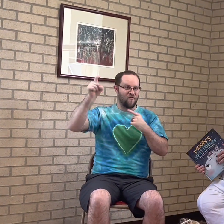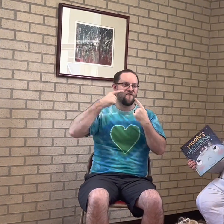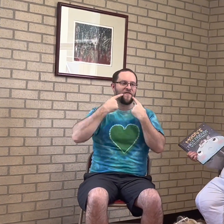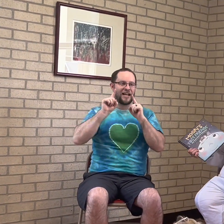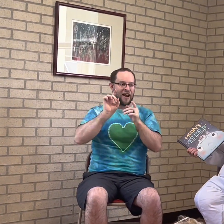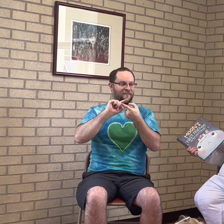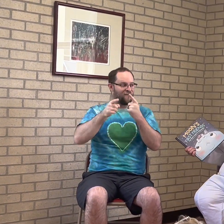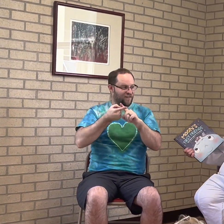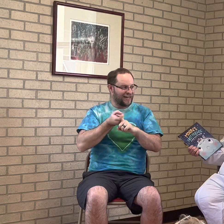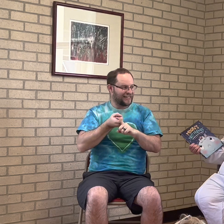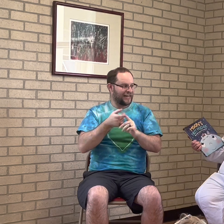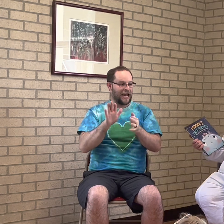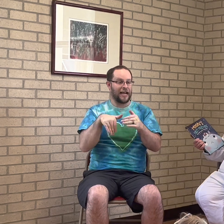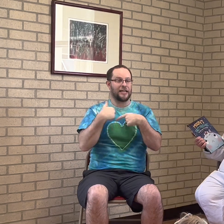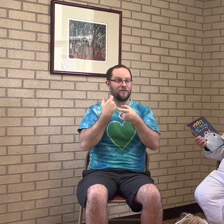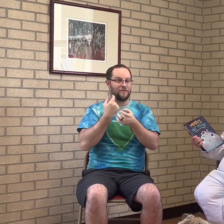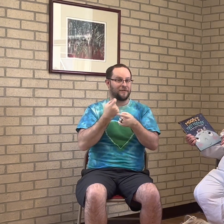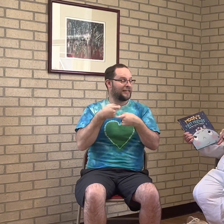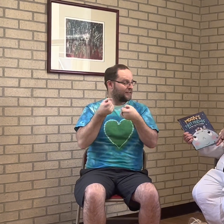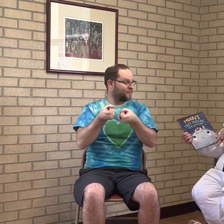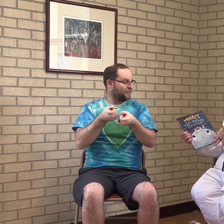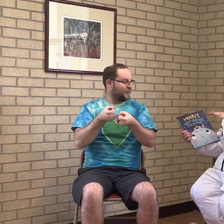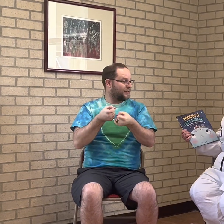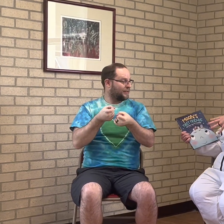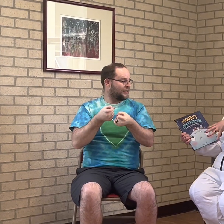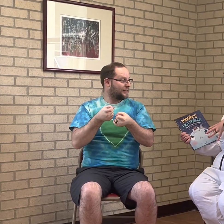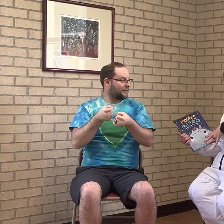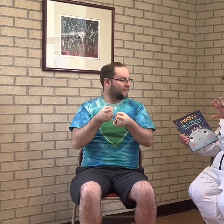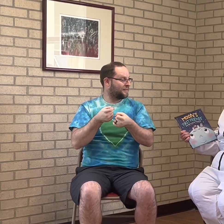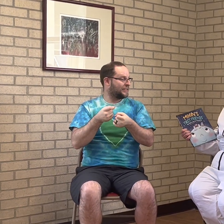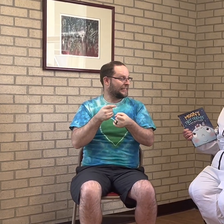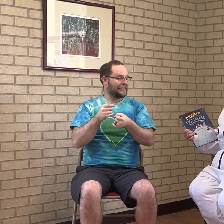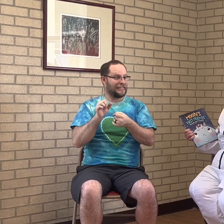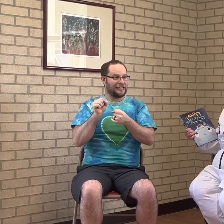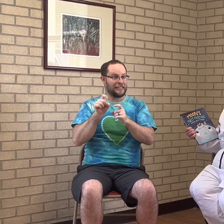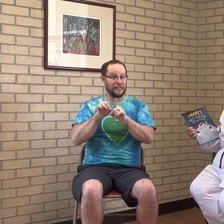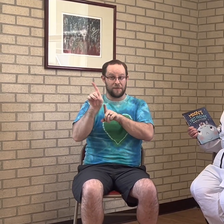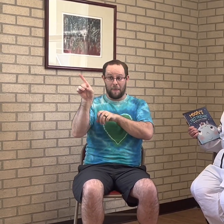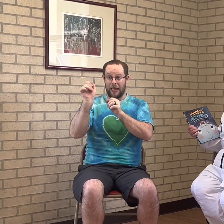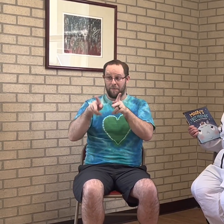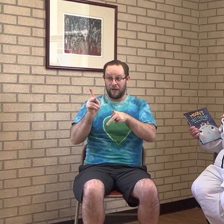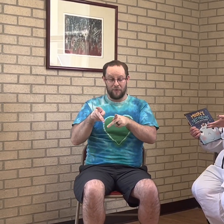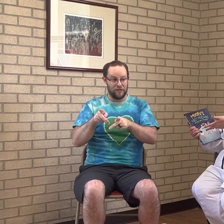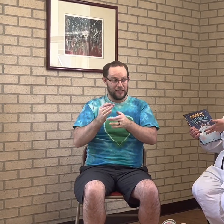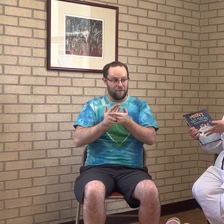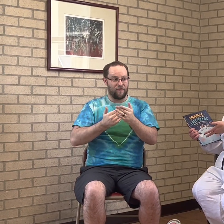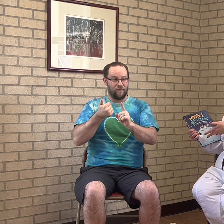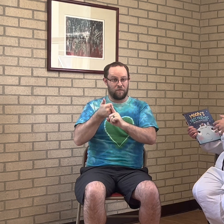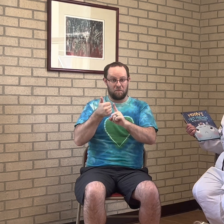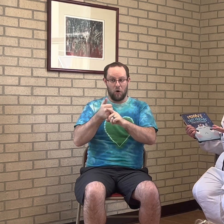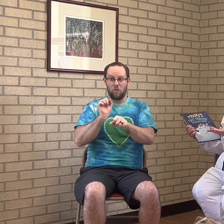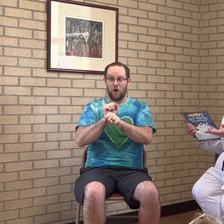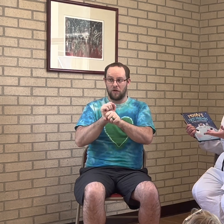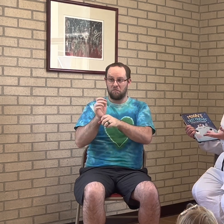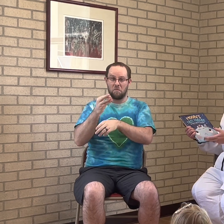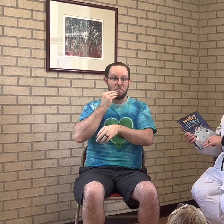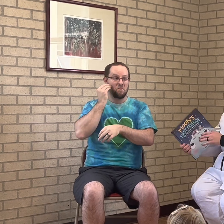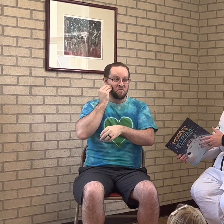and she got to give the Spaceman, Space people some of her own rocks to take home which I